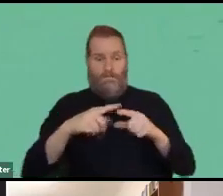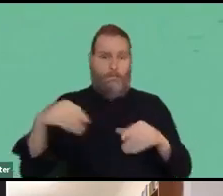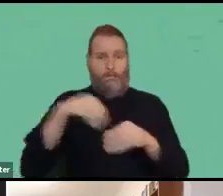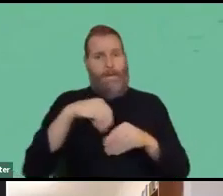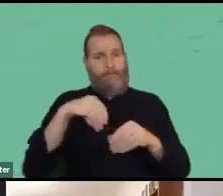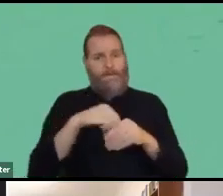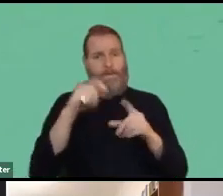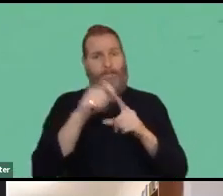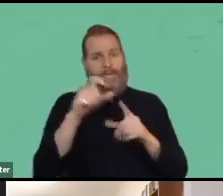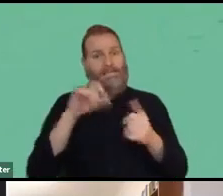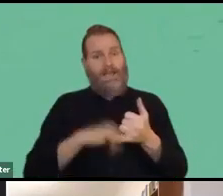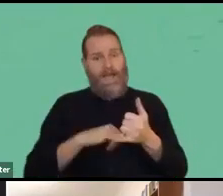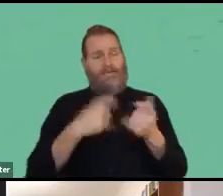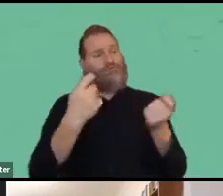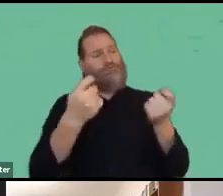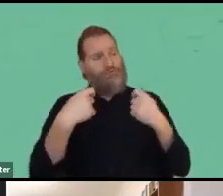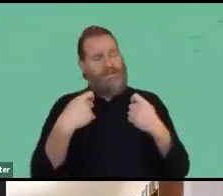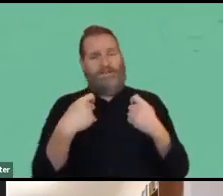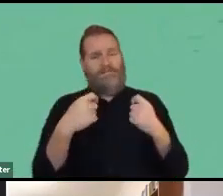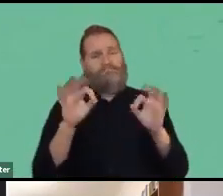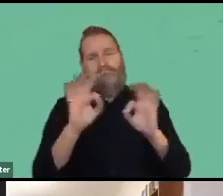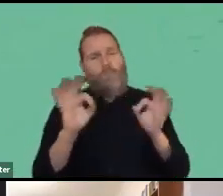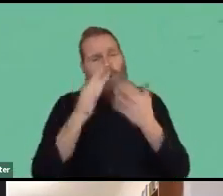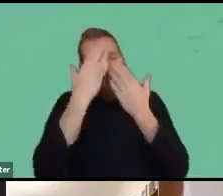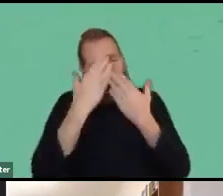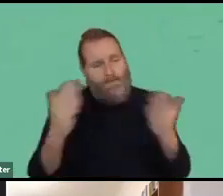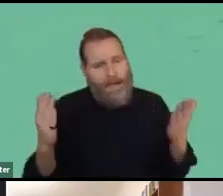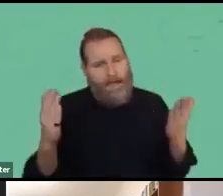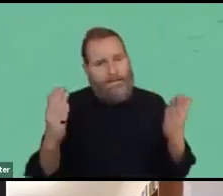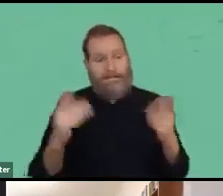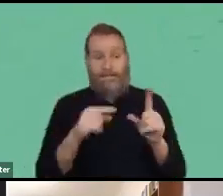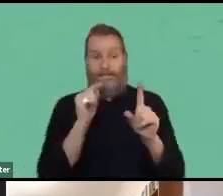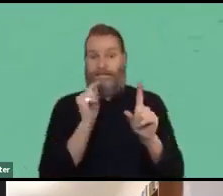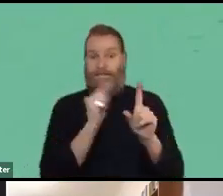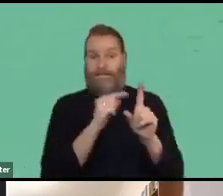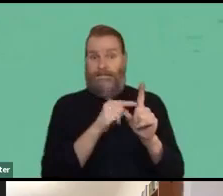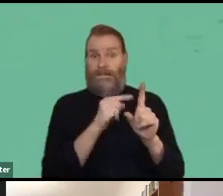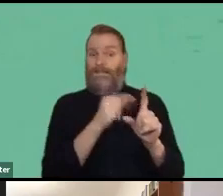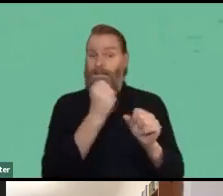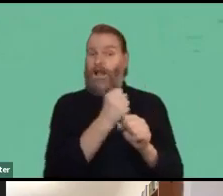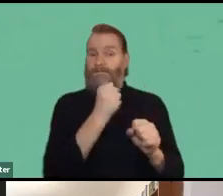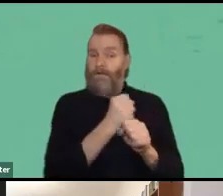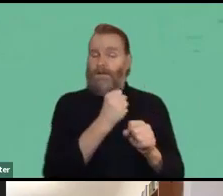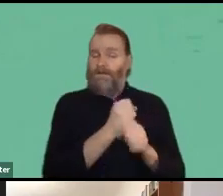this government and we've seen attempts by this government over the last week in response to